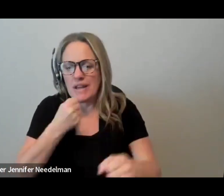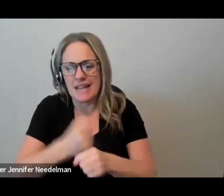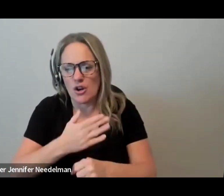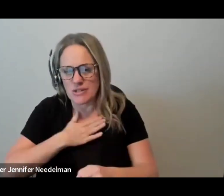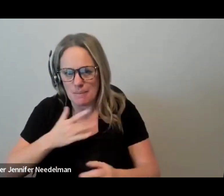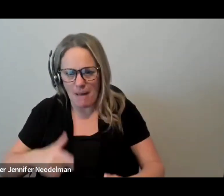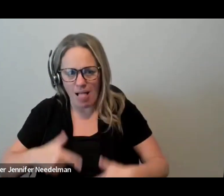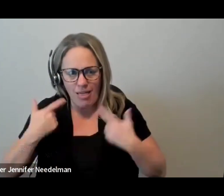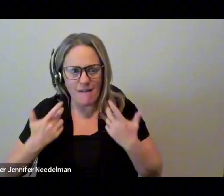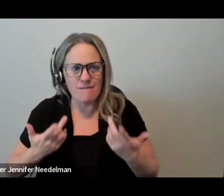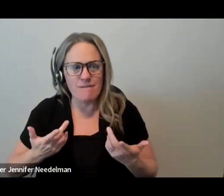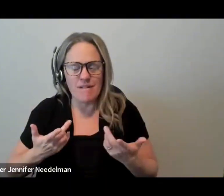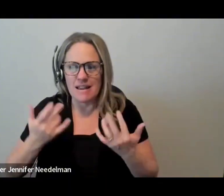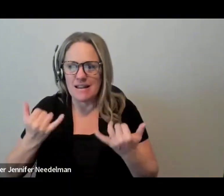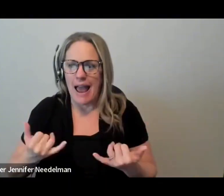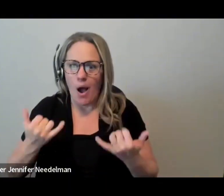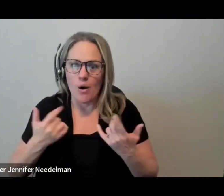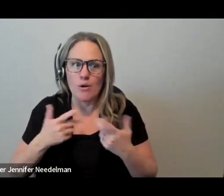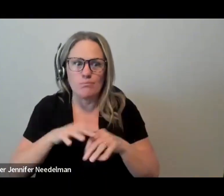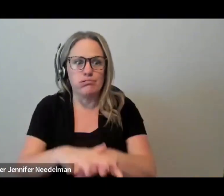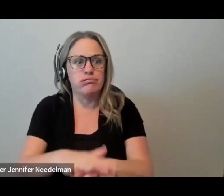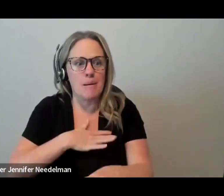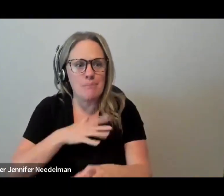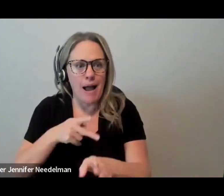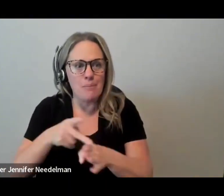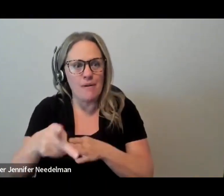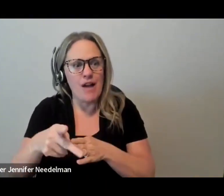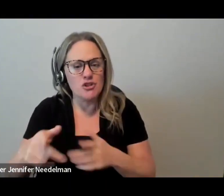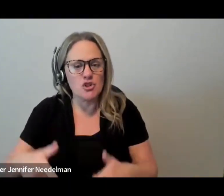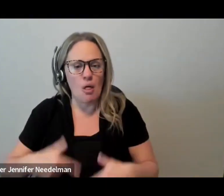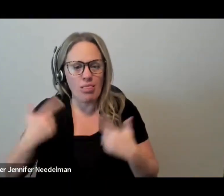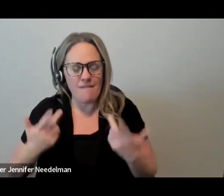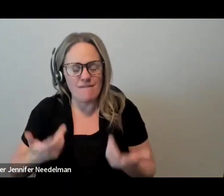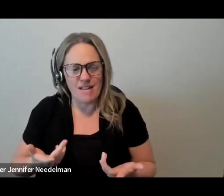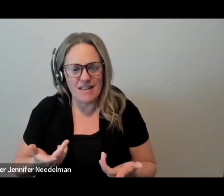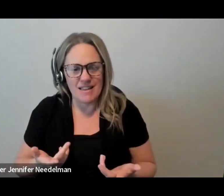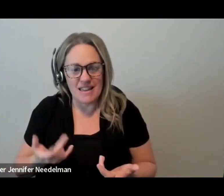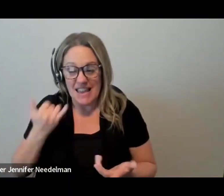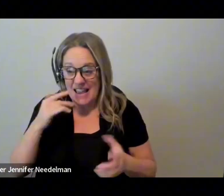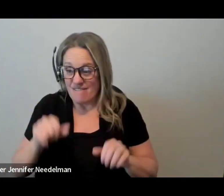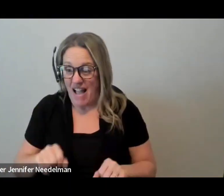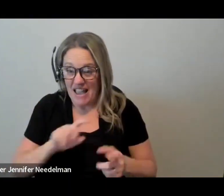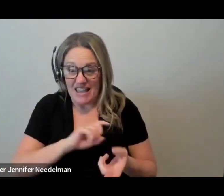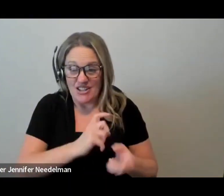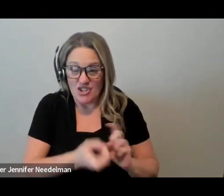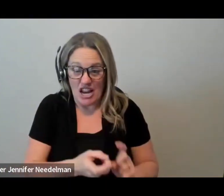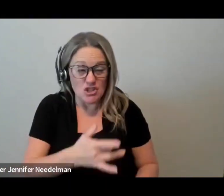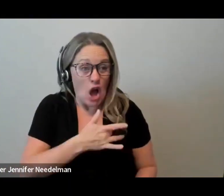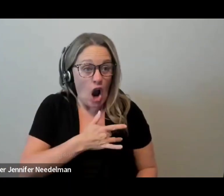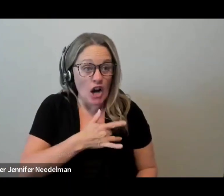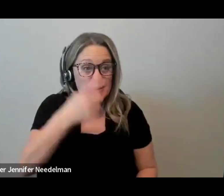professional life and technology. And, and I felt like if I can change the hearts and minds of school administrators,